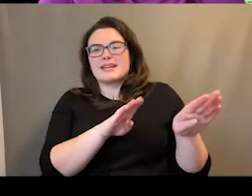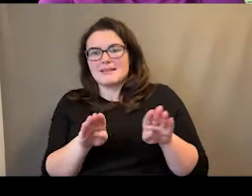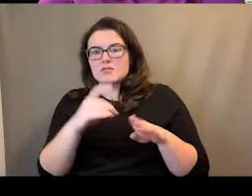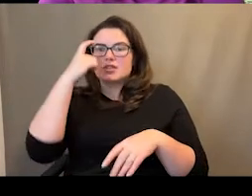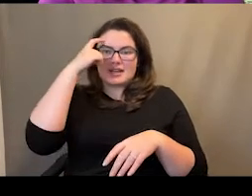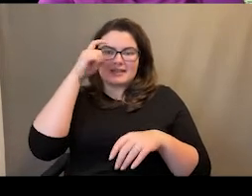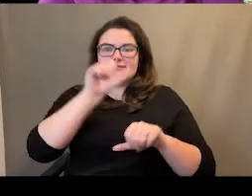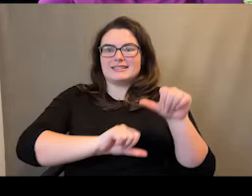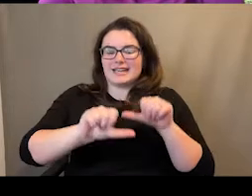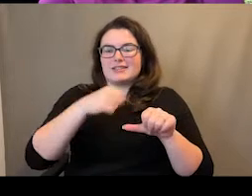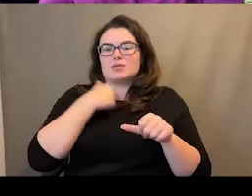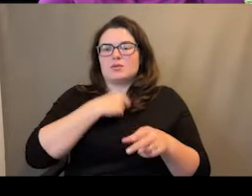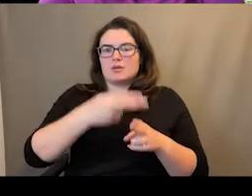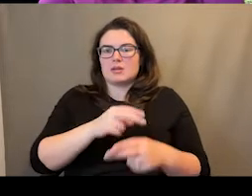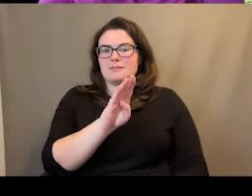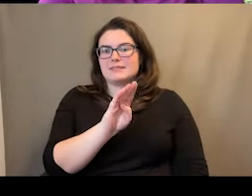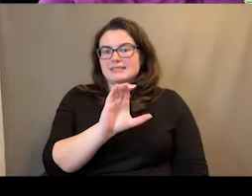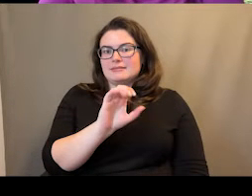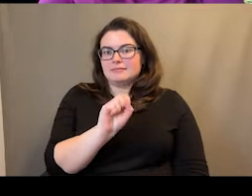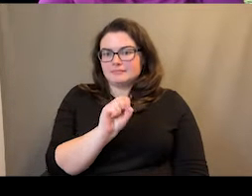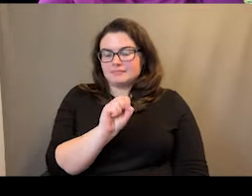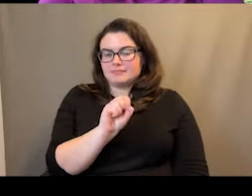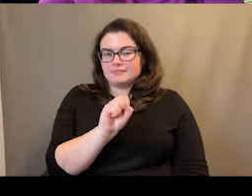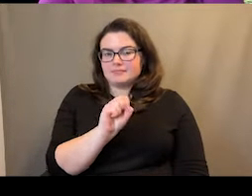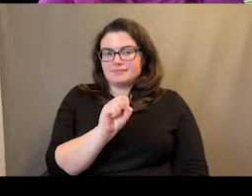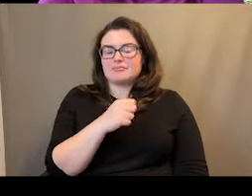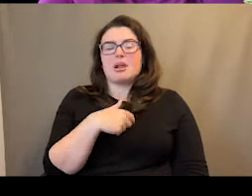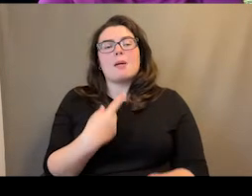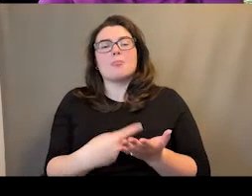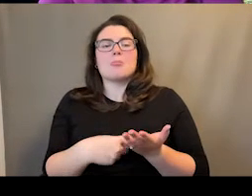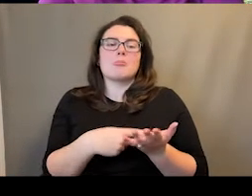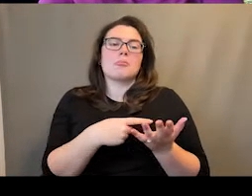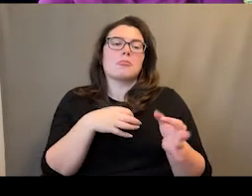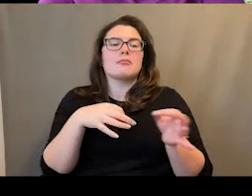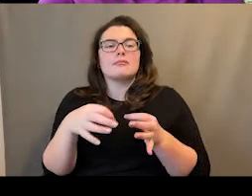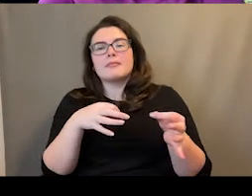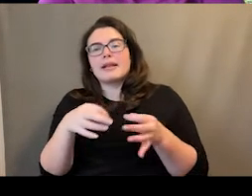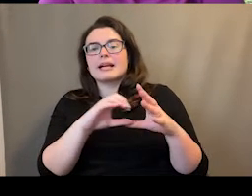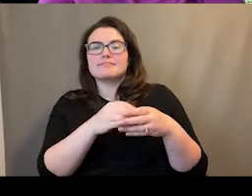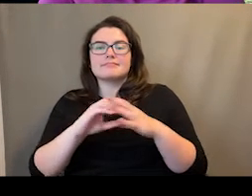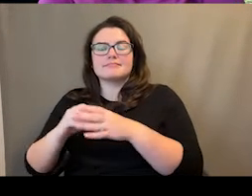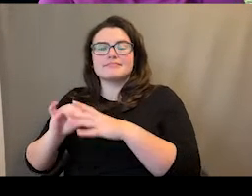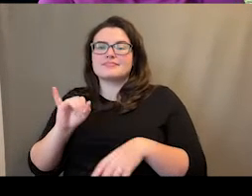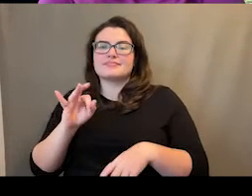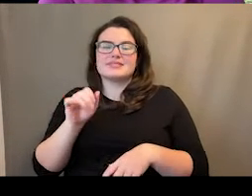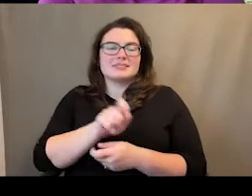which we call BCS. Now as I go through the division, if there are particular programs